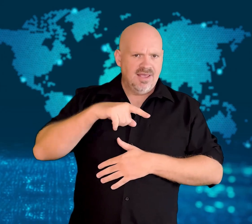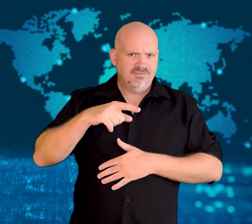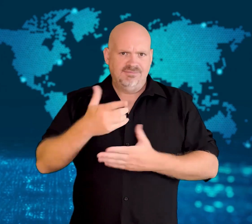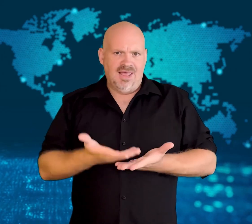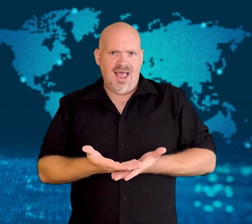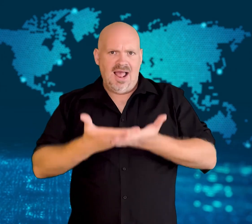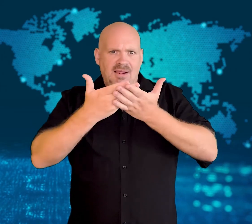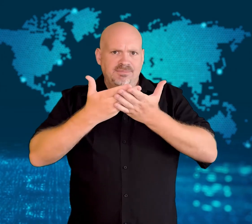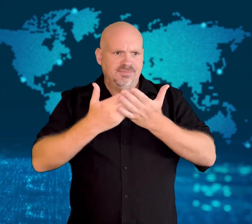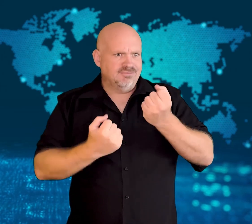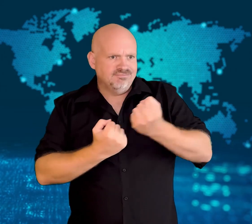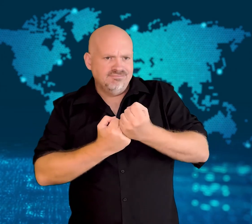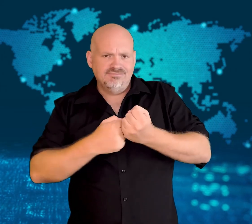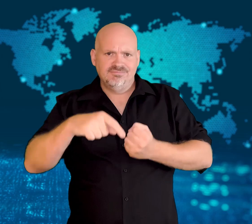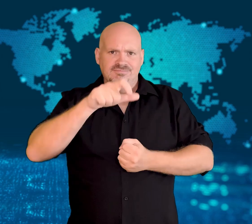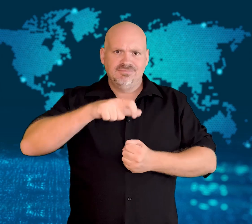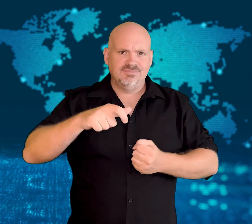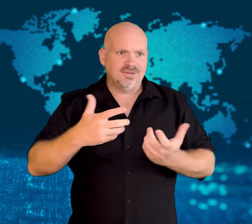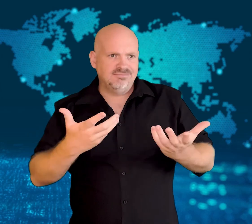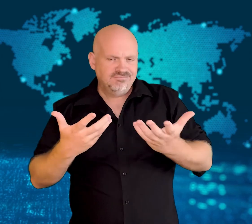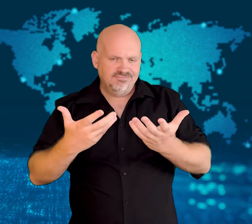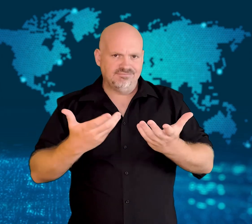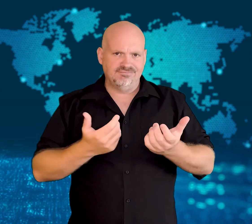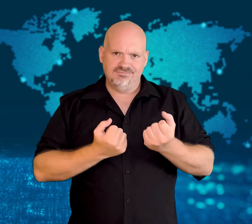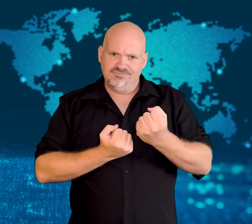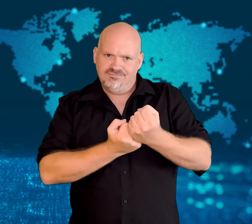to assist in relief operations.